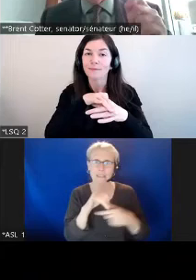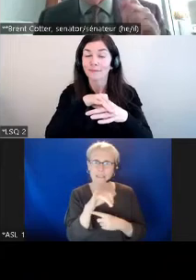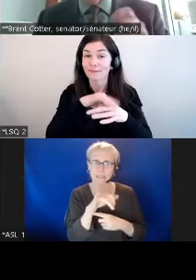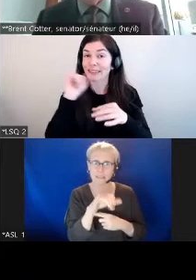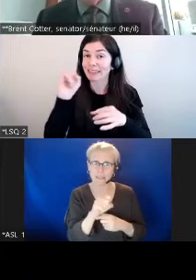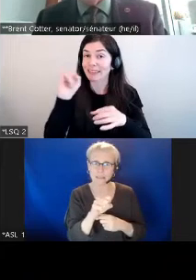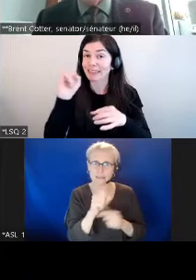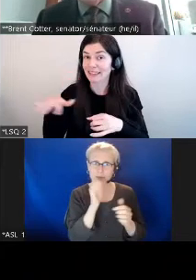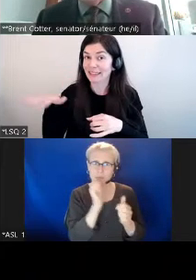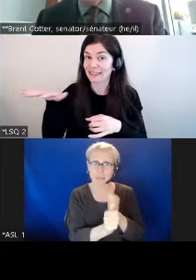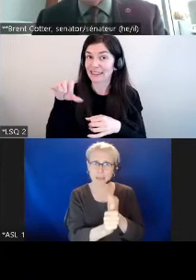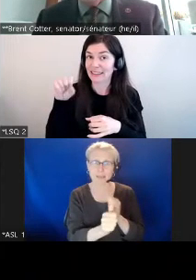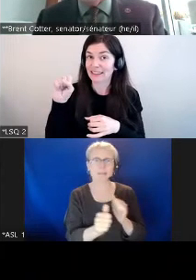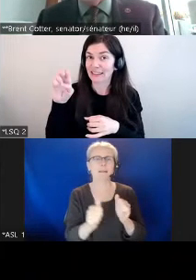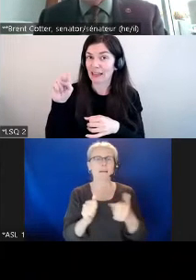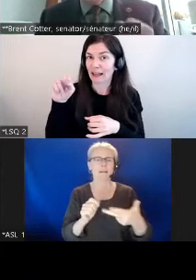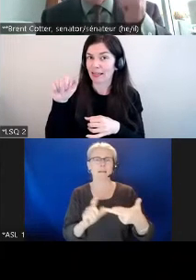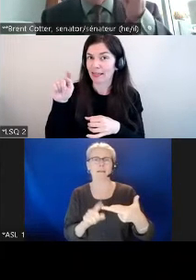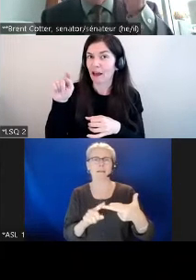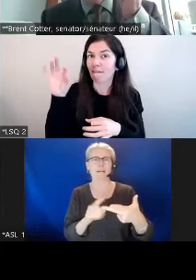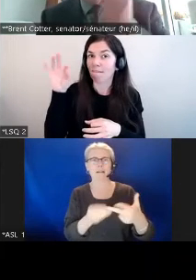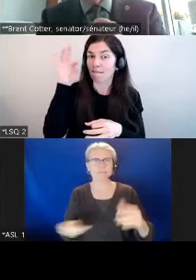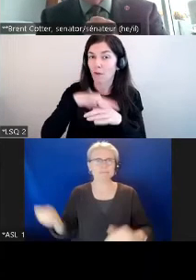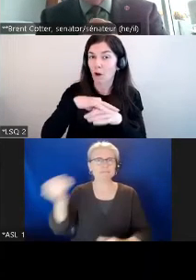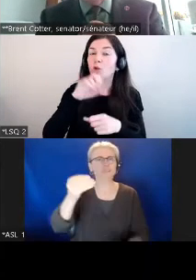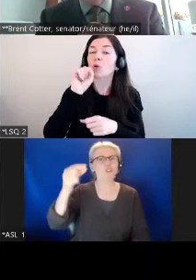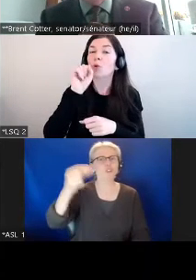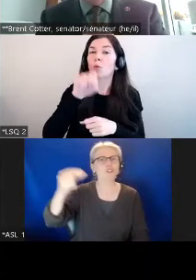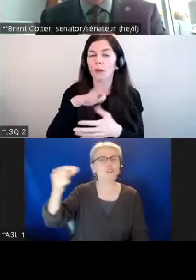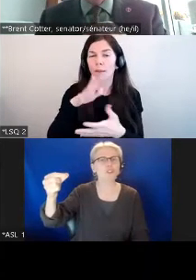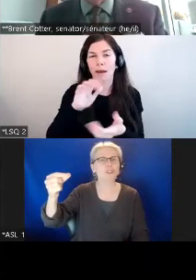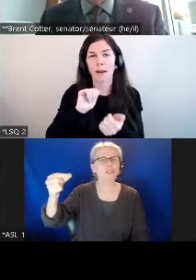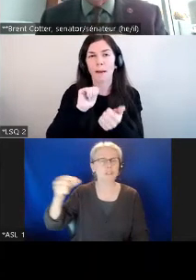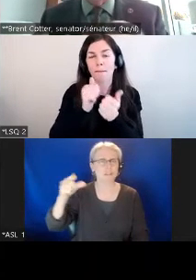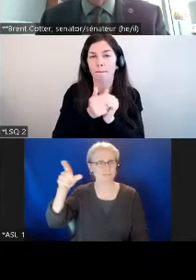THEN IT GOES OVER TO THE GOVERNOR-GENERAL TO GIVE HER STAMP OF APPROVAL, WHICH IS CALLED